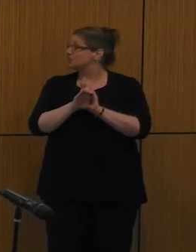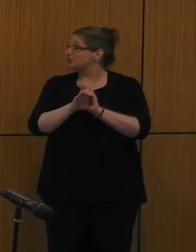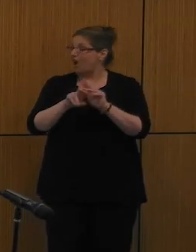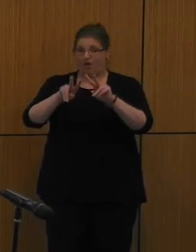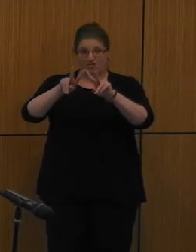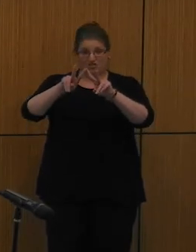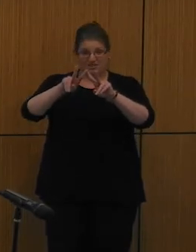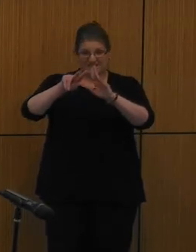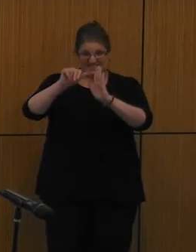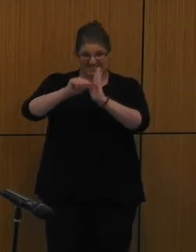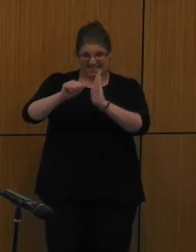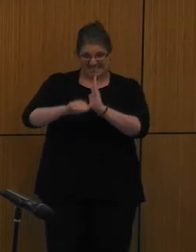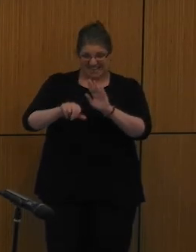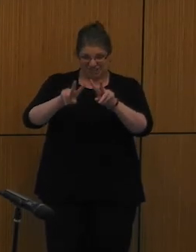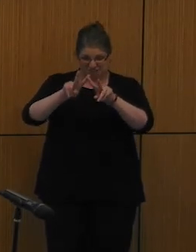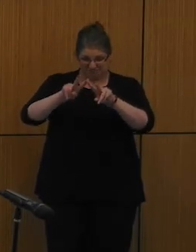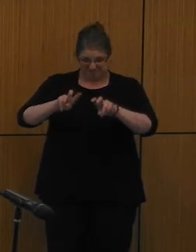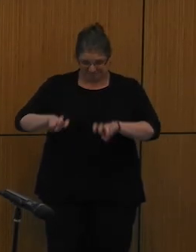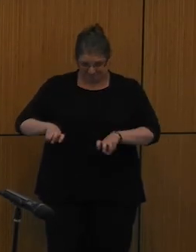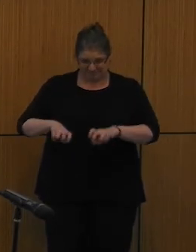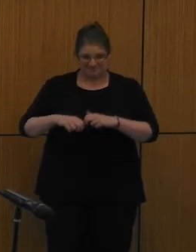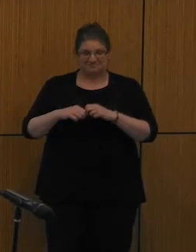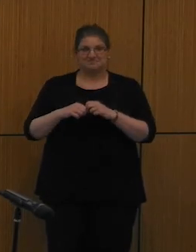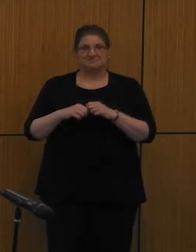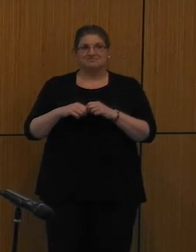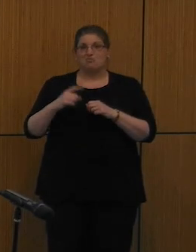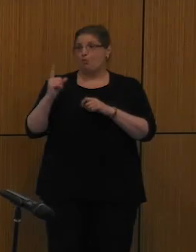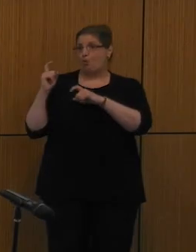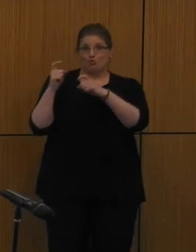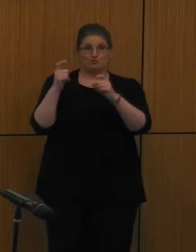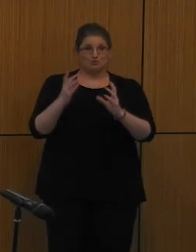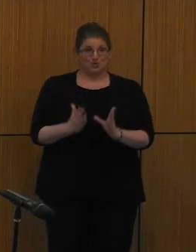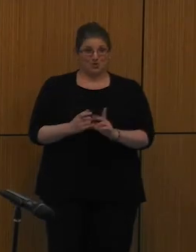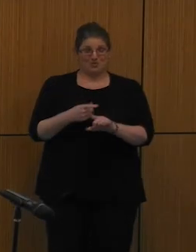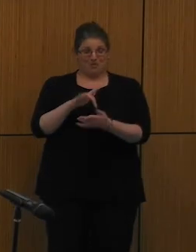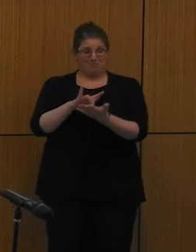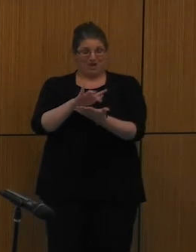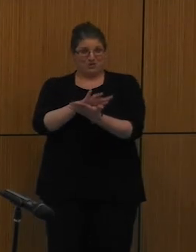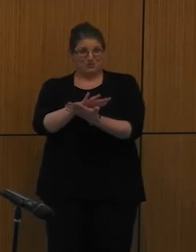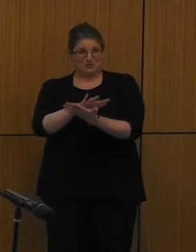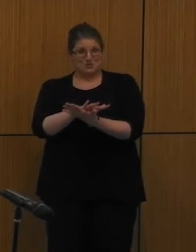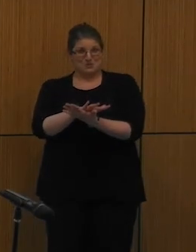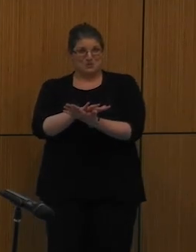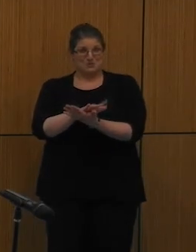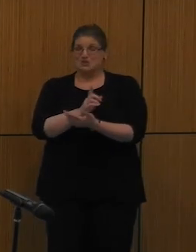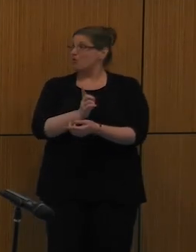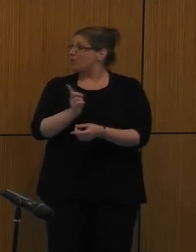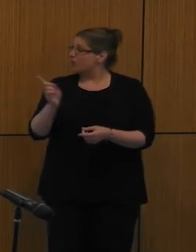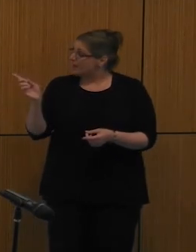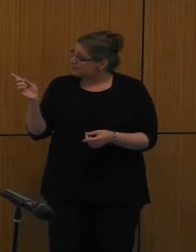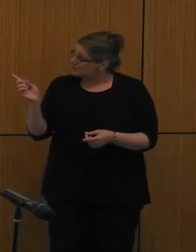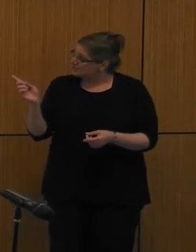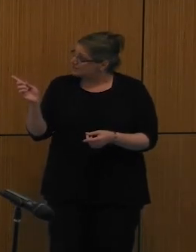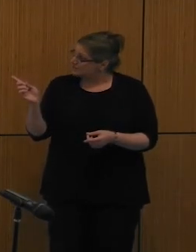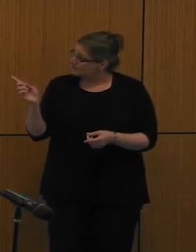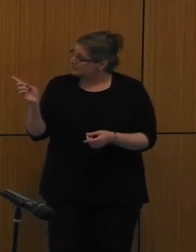Okay, so this is from an from one of our, donors at the medical school. And what you're looking at here is a little bit of the left lung.